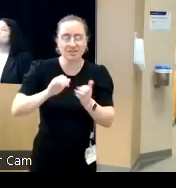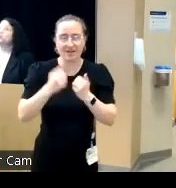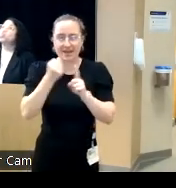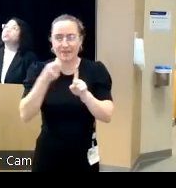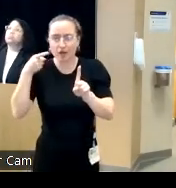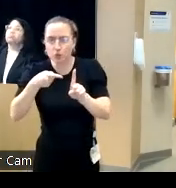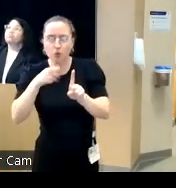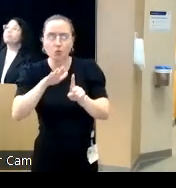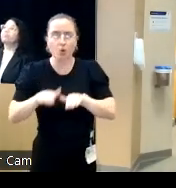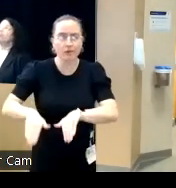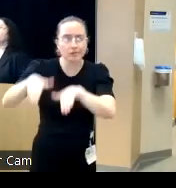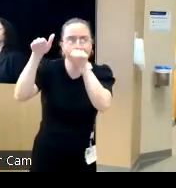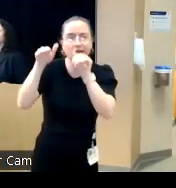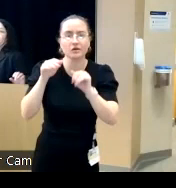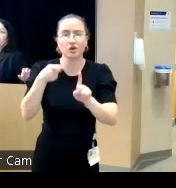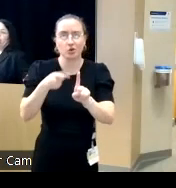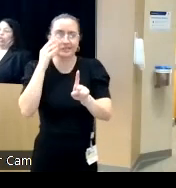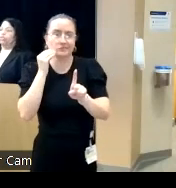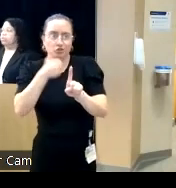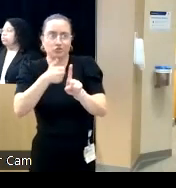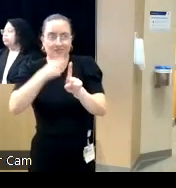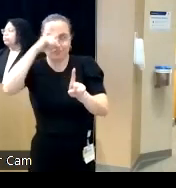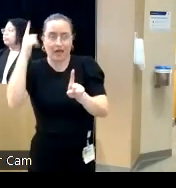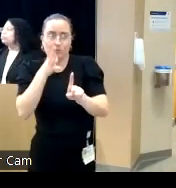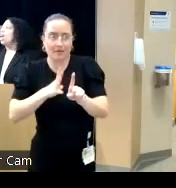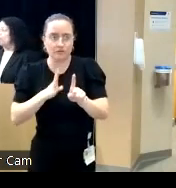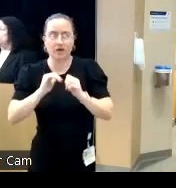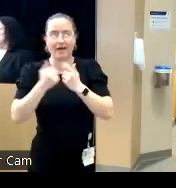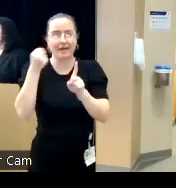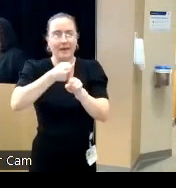and who you are as a black woman could you repeat the question maybe absolutely